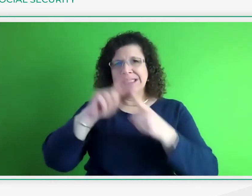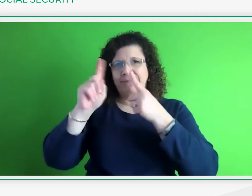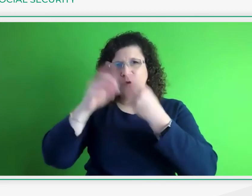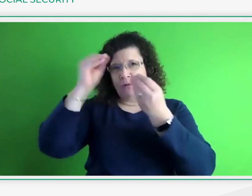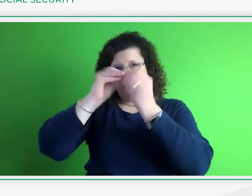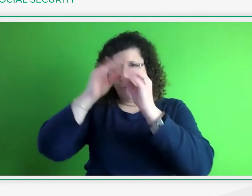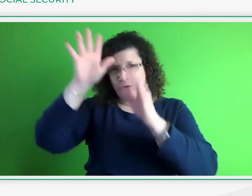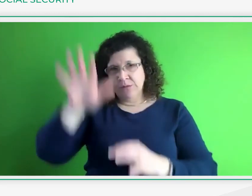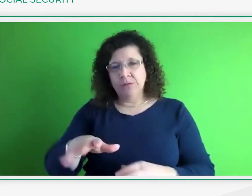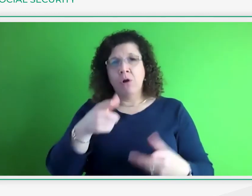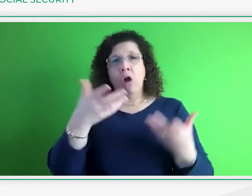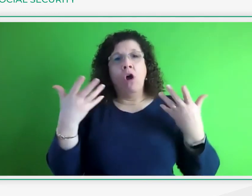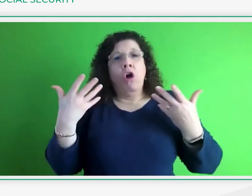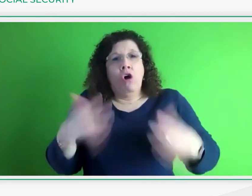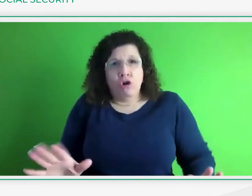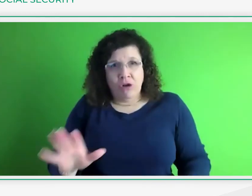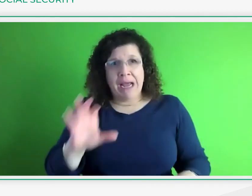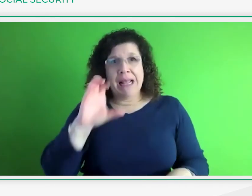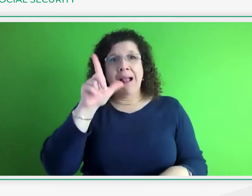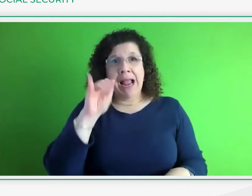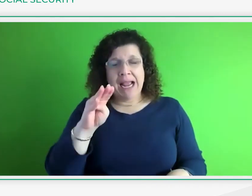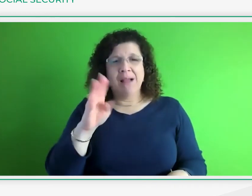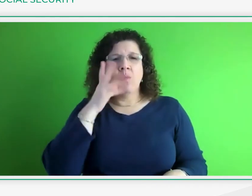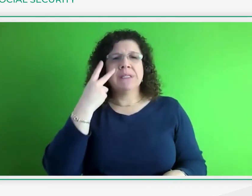If you haven't . . . started to draw benefits, you'll see the information there.